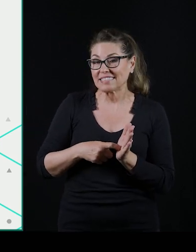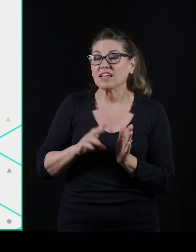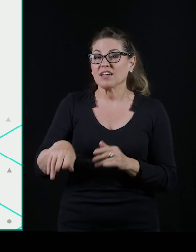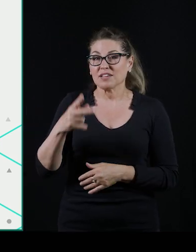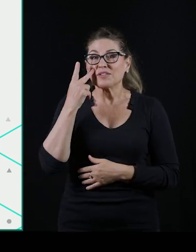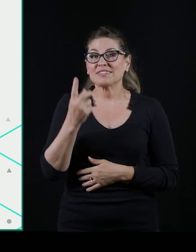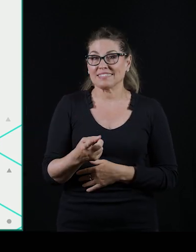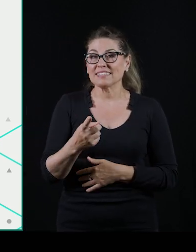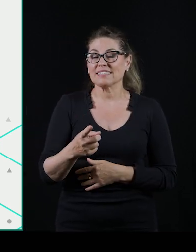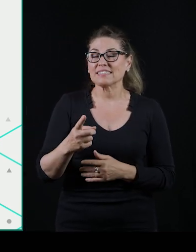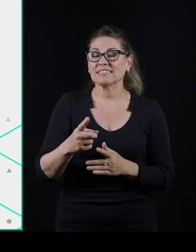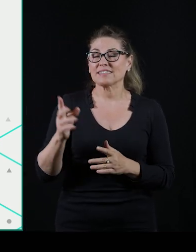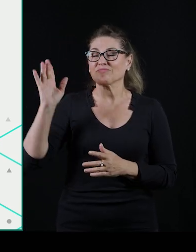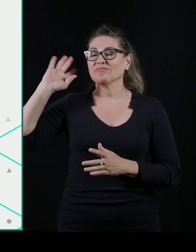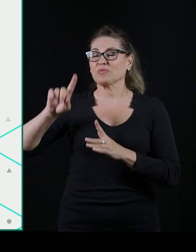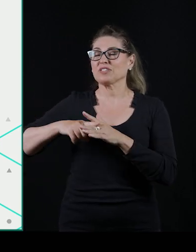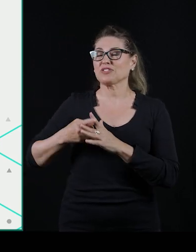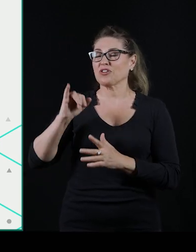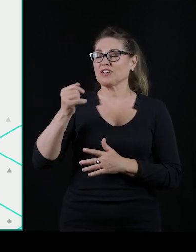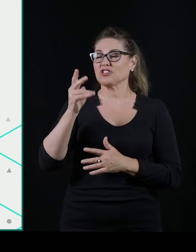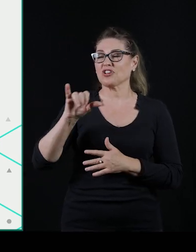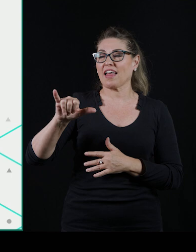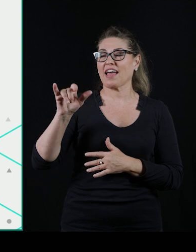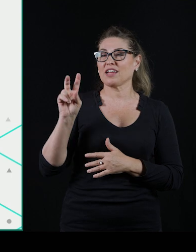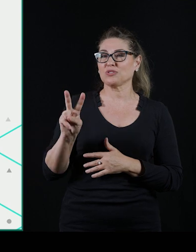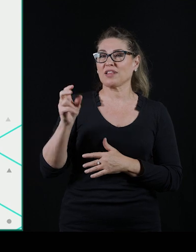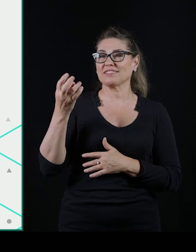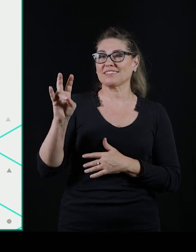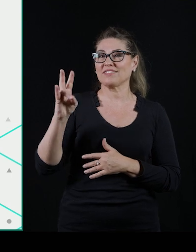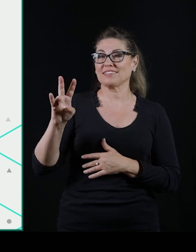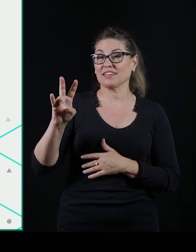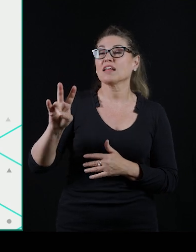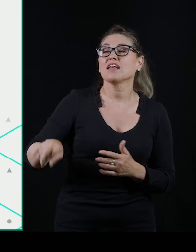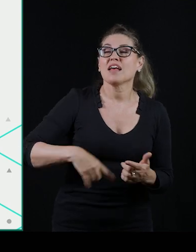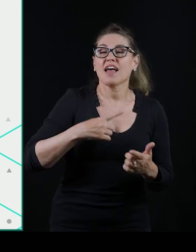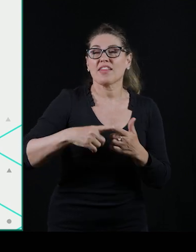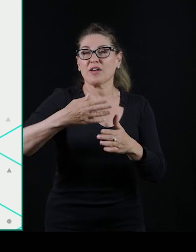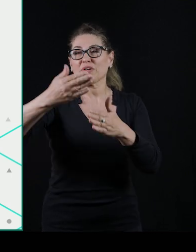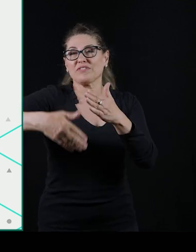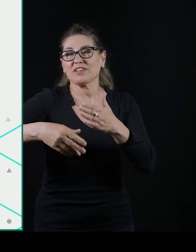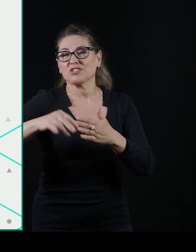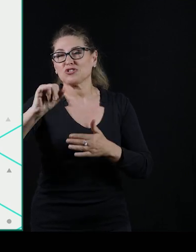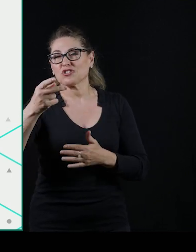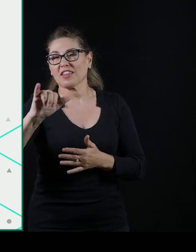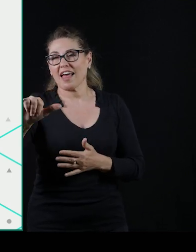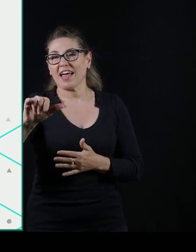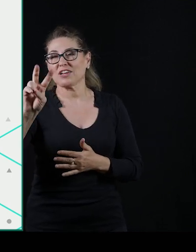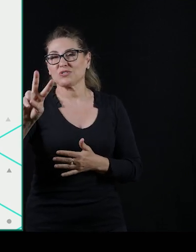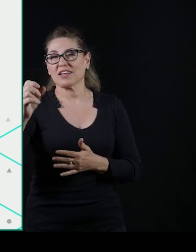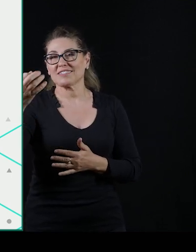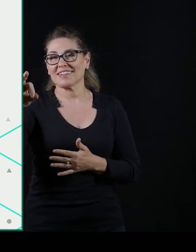Well, you can see here that we started in about July of 2017 and we didn't finish until about July of 2019.